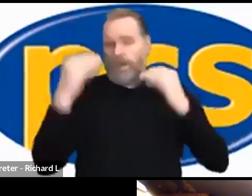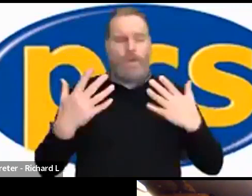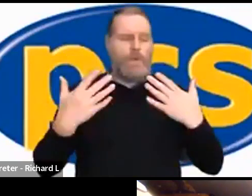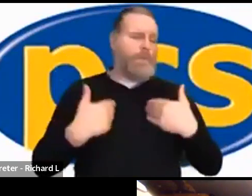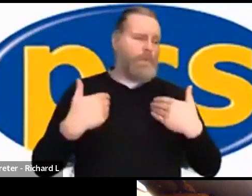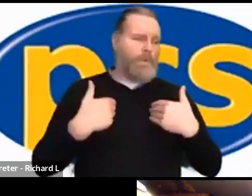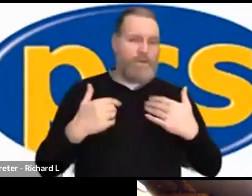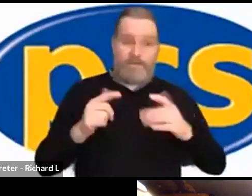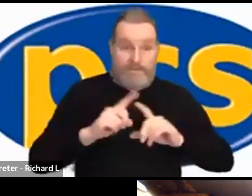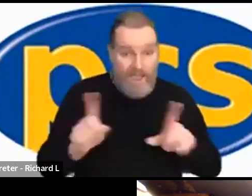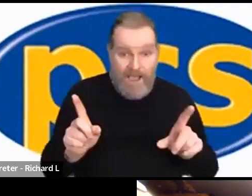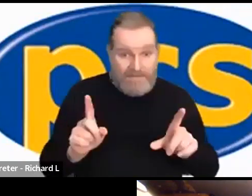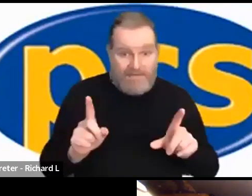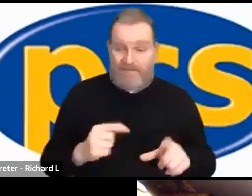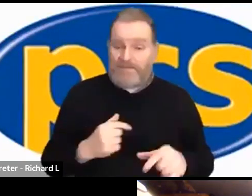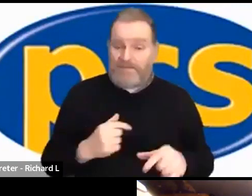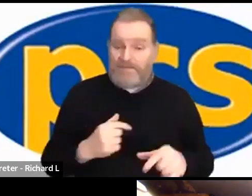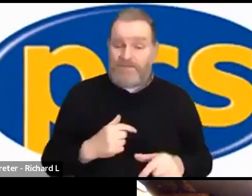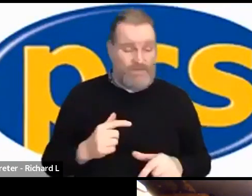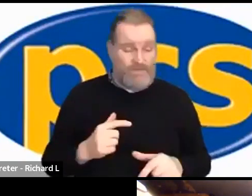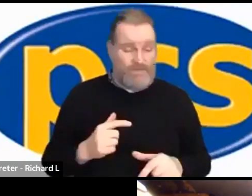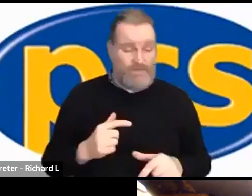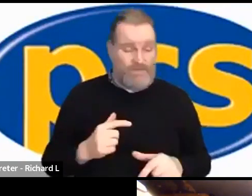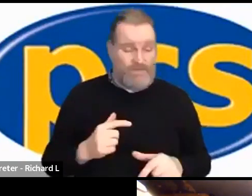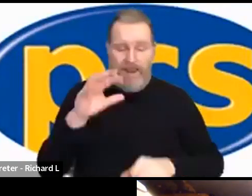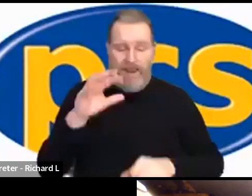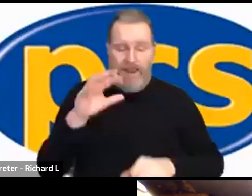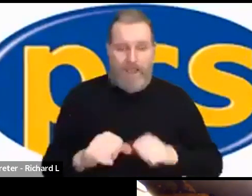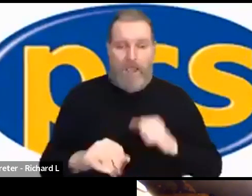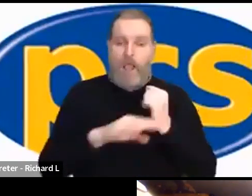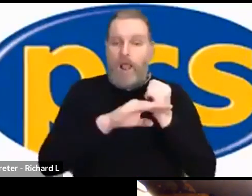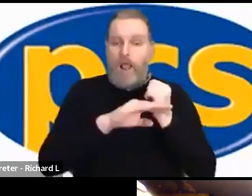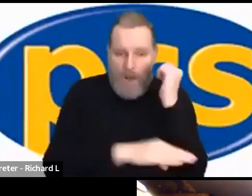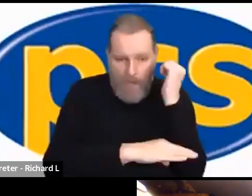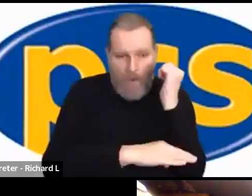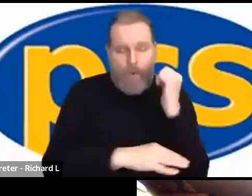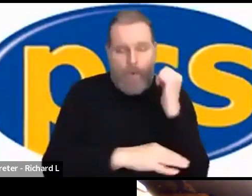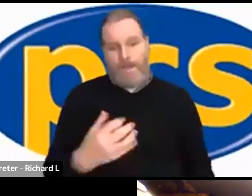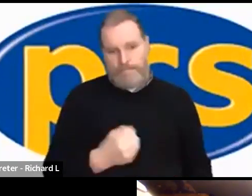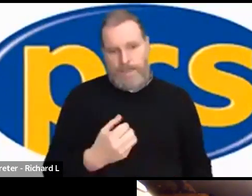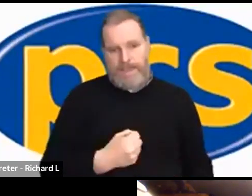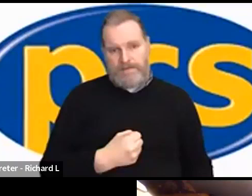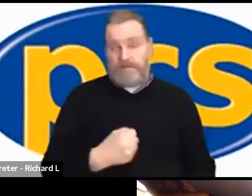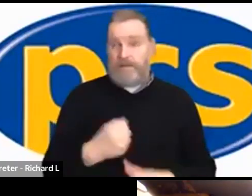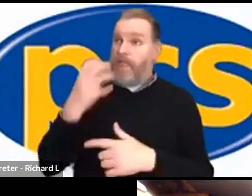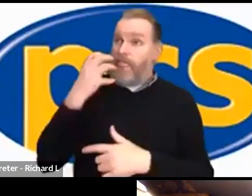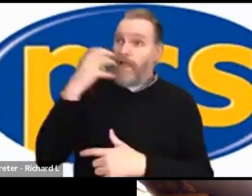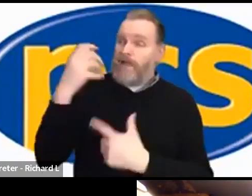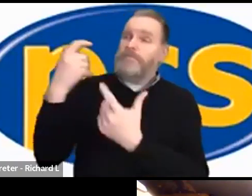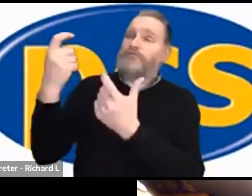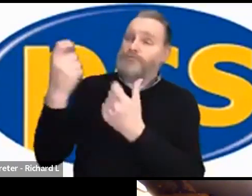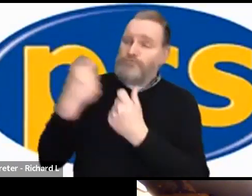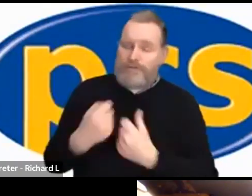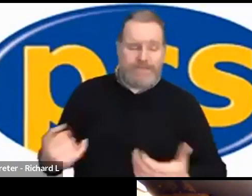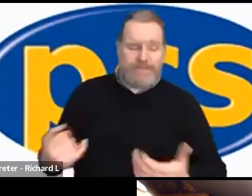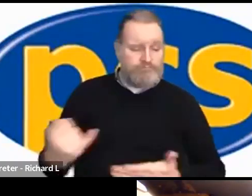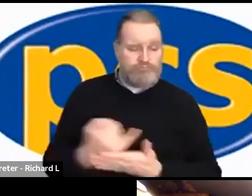thing that people think of think of. The yes, minister, and we've yes, minister, and we've got to really how much e got a really hammer that message home. We are some of the lowest are some of the lowest paid, worst treated members in